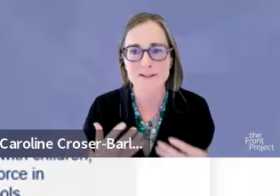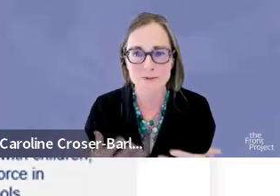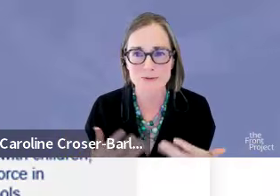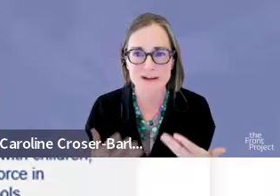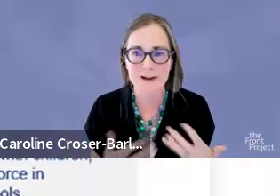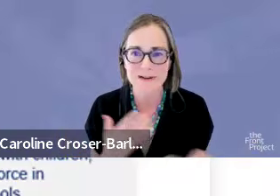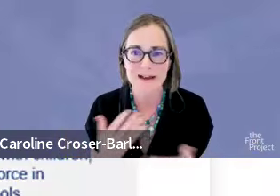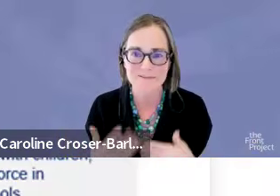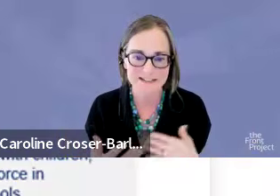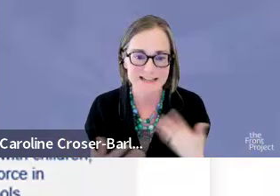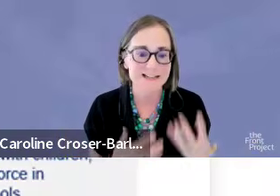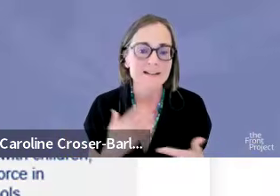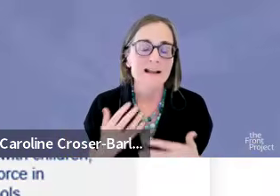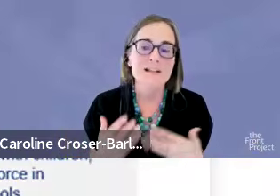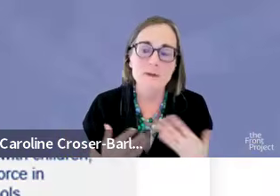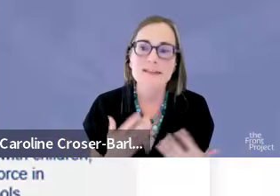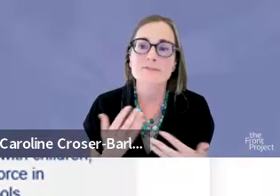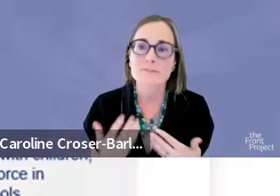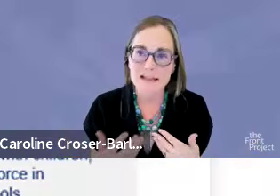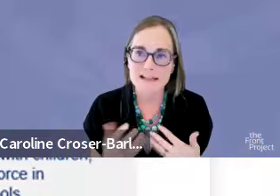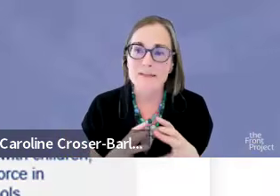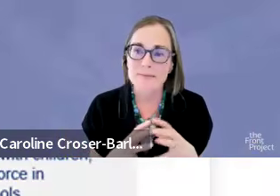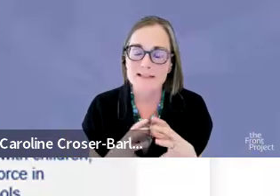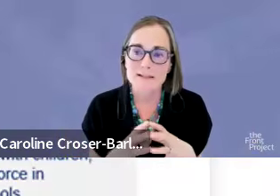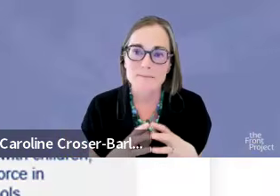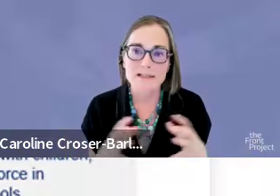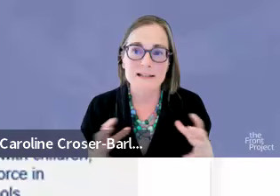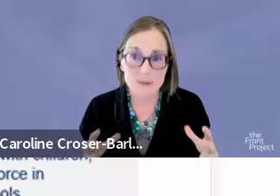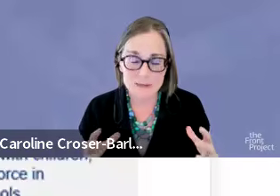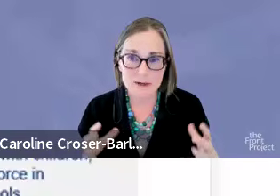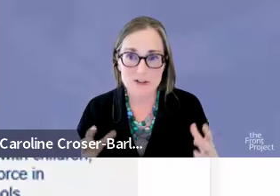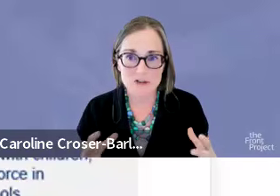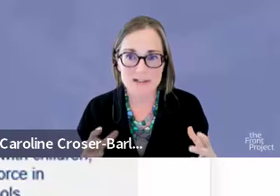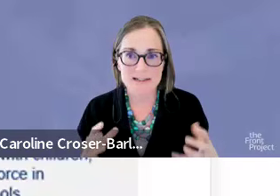where the children are who have the need. And so I think for me, that's the big equity opportunity